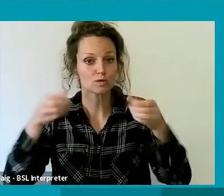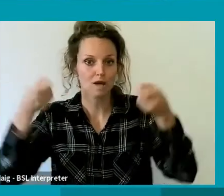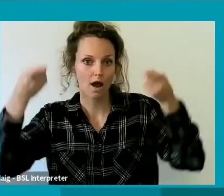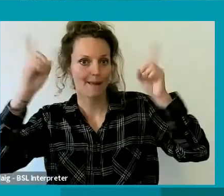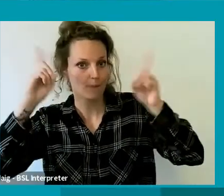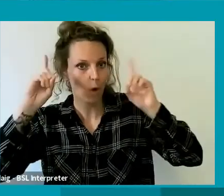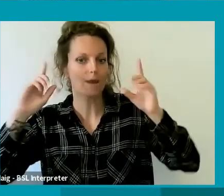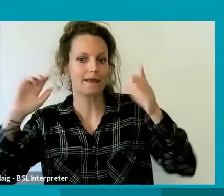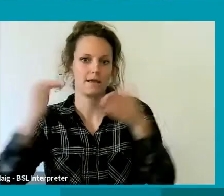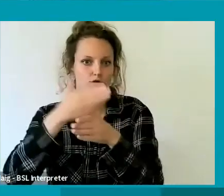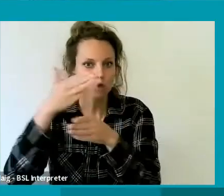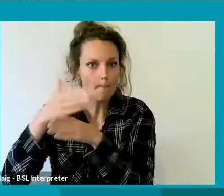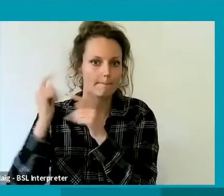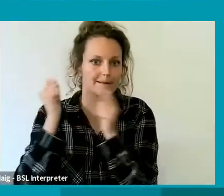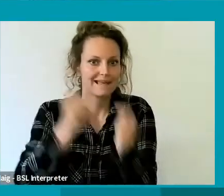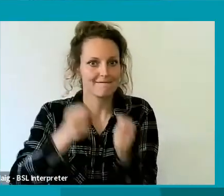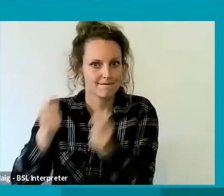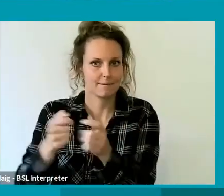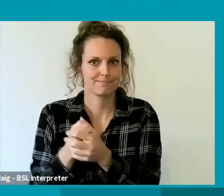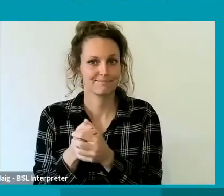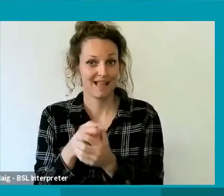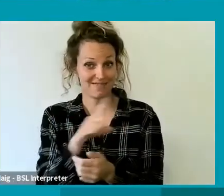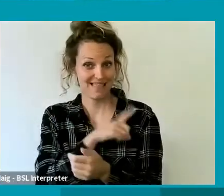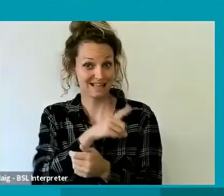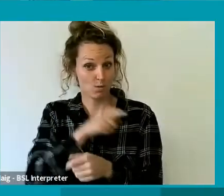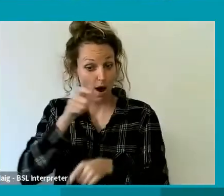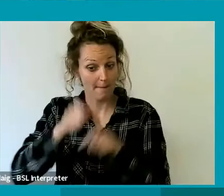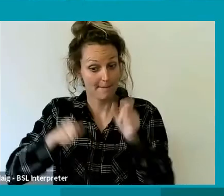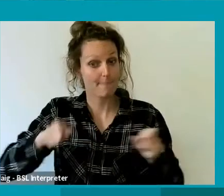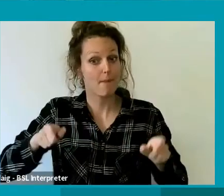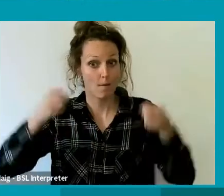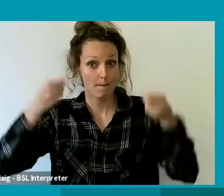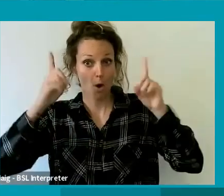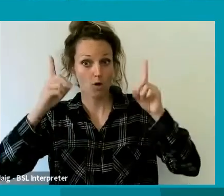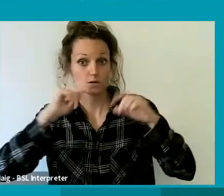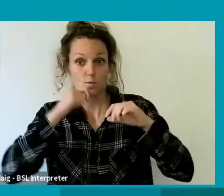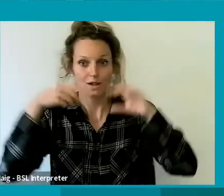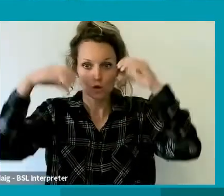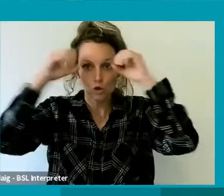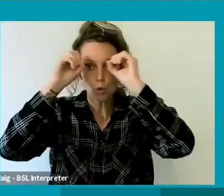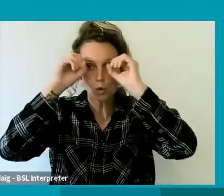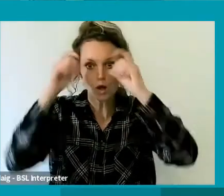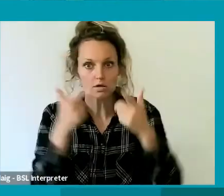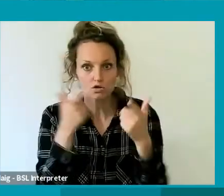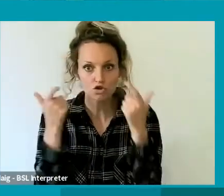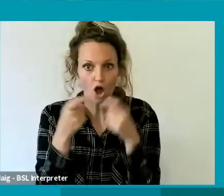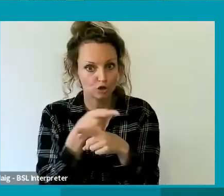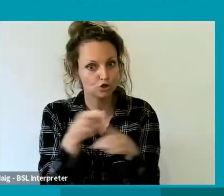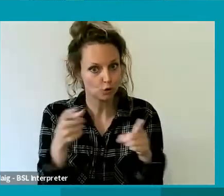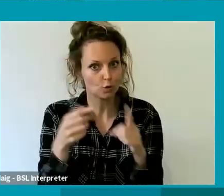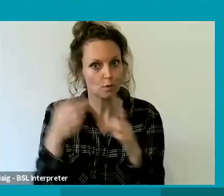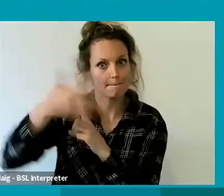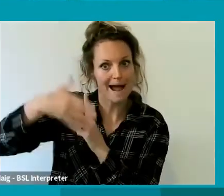and that's why they google you. Yikes, right? So we're going to also start to explore and craft your personal brand.